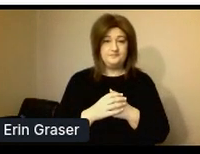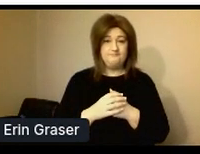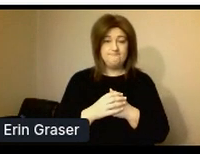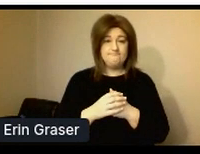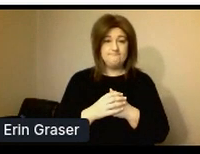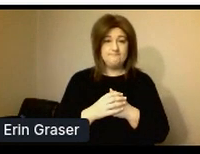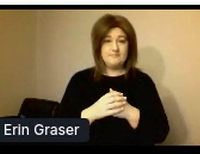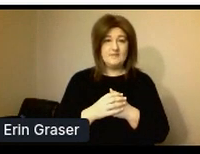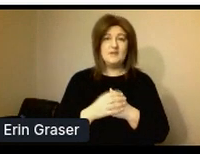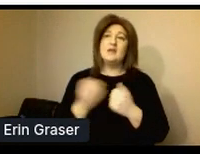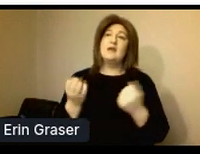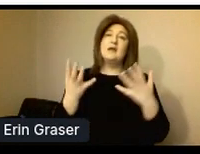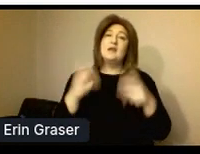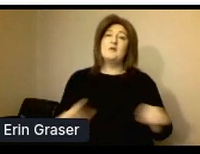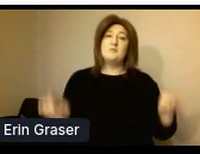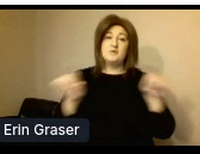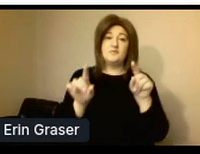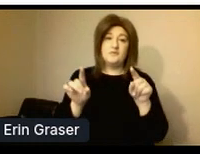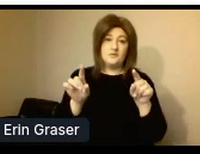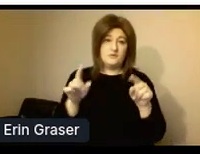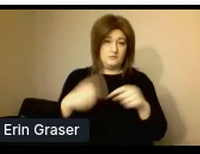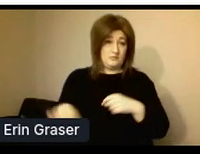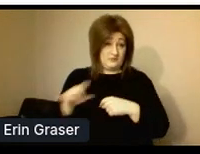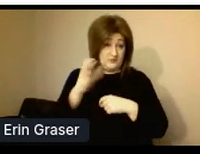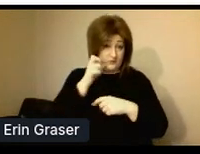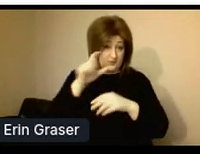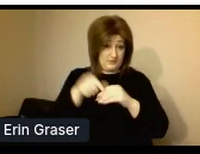How many of you have heard about the missing and murdered